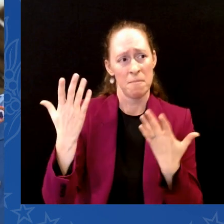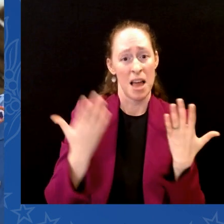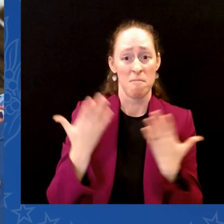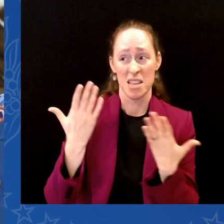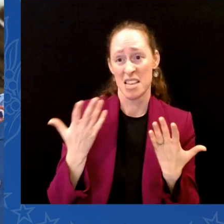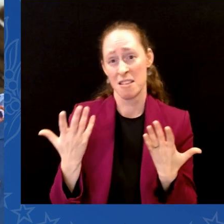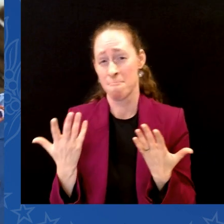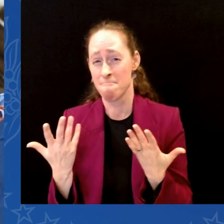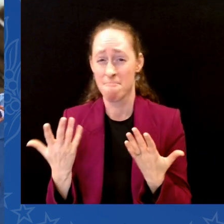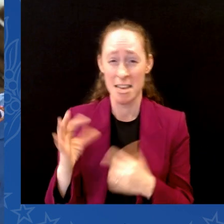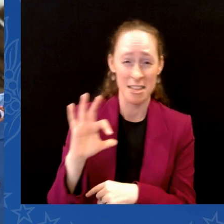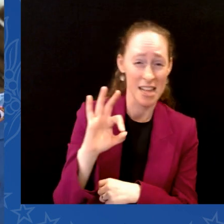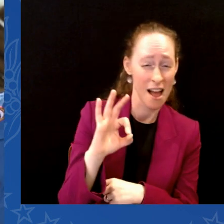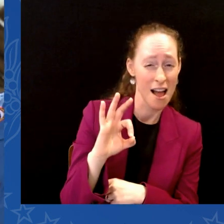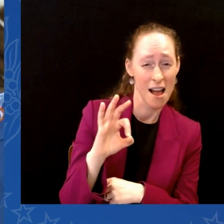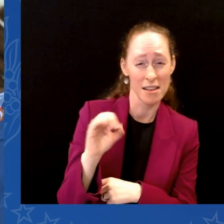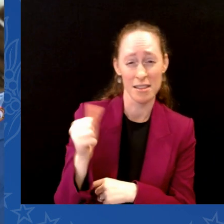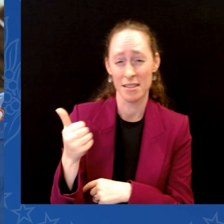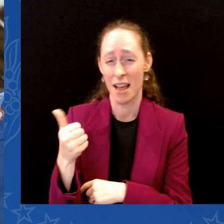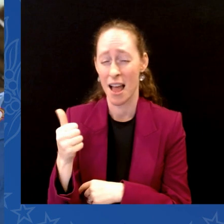12 major disasters around the country.